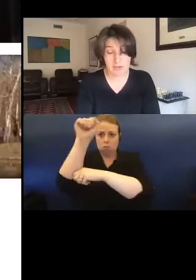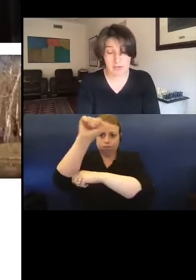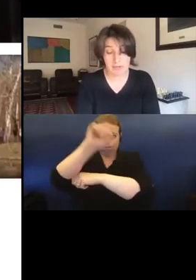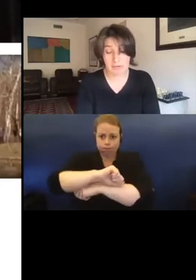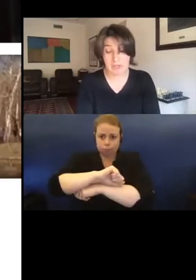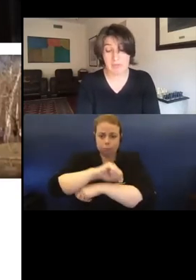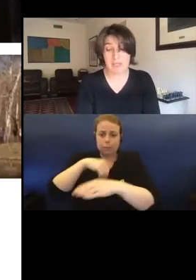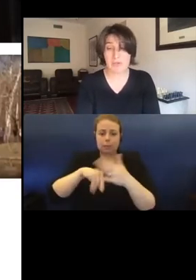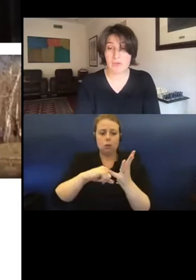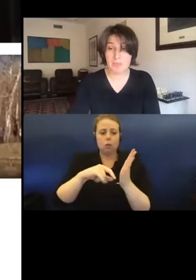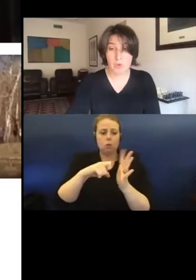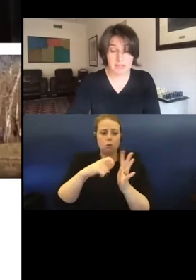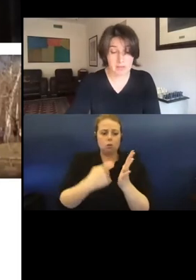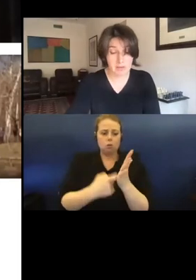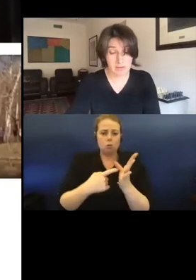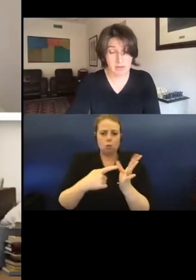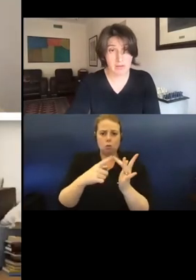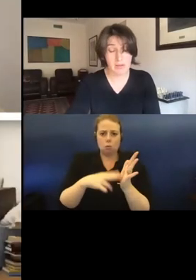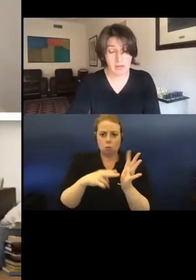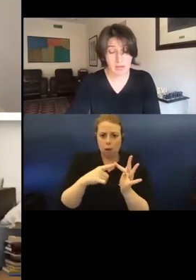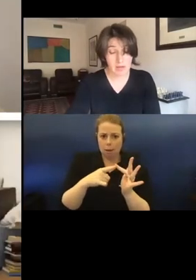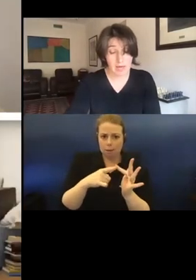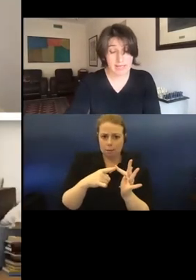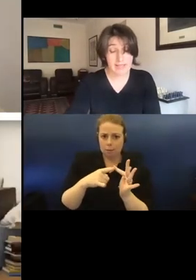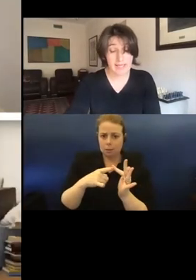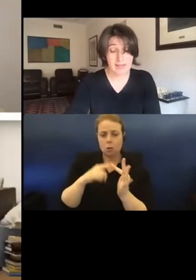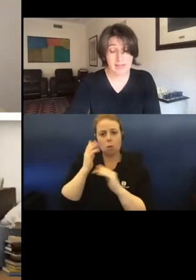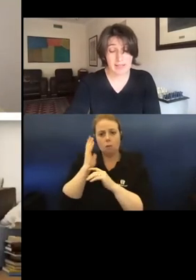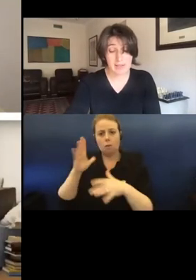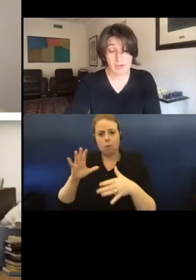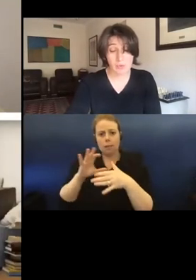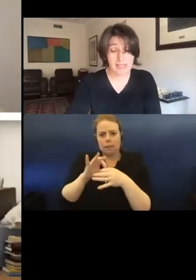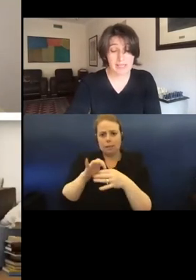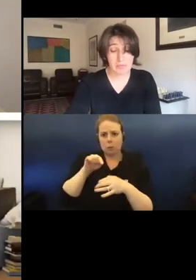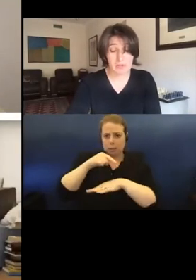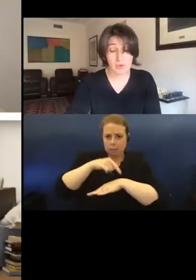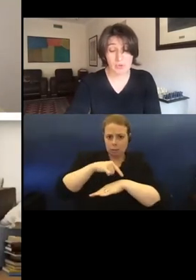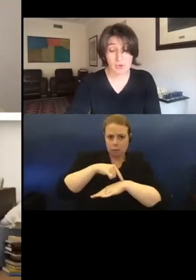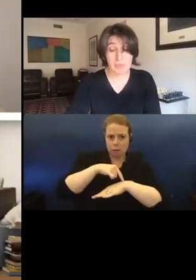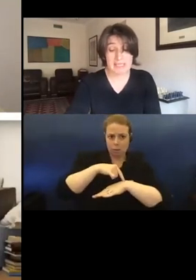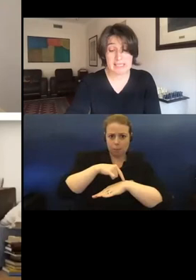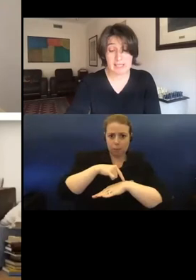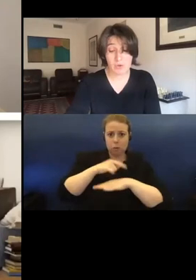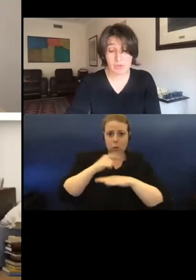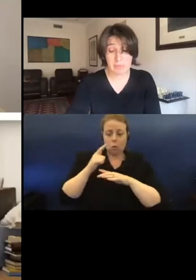the film speaks to this moment in the end the slow panning camera zooms on me sitting on the bed